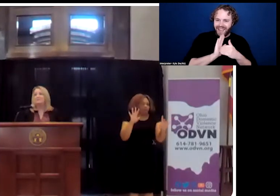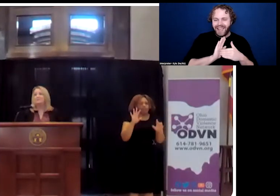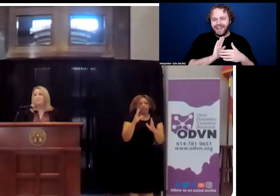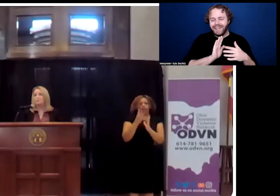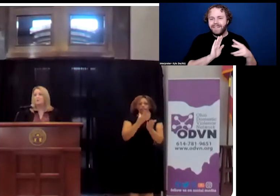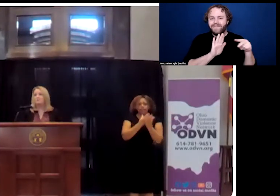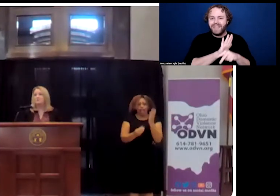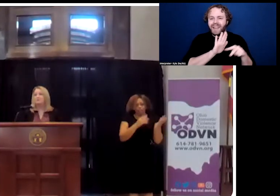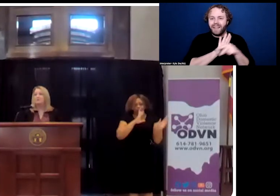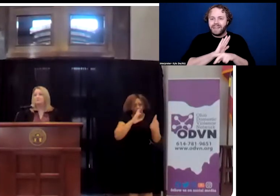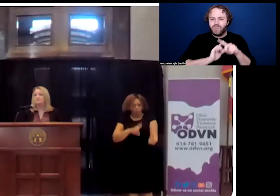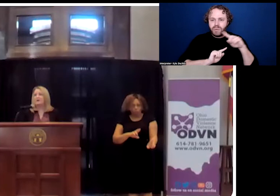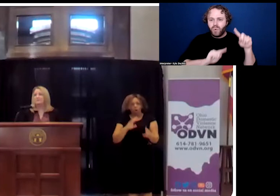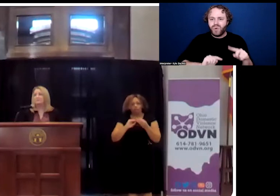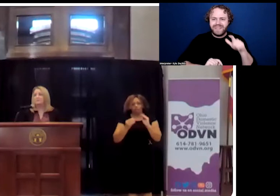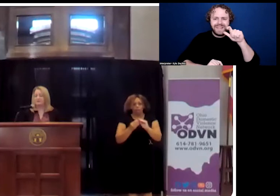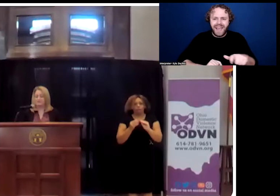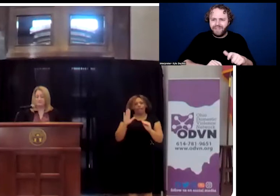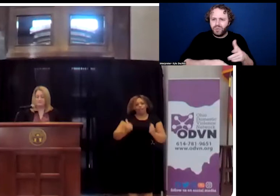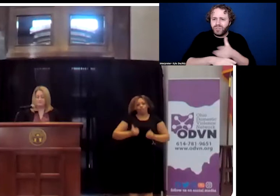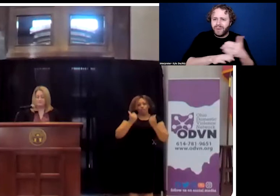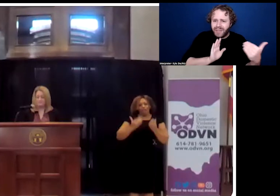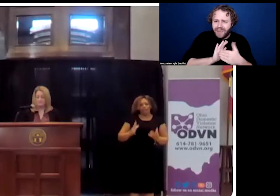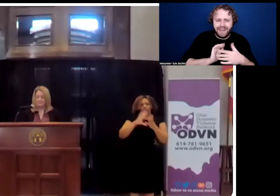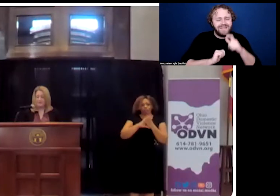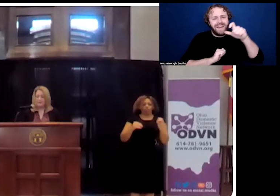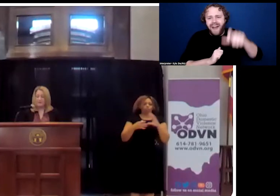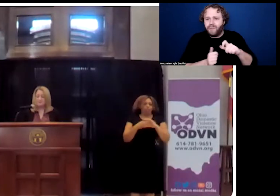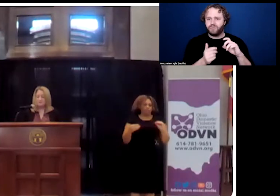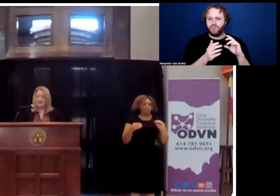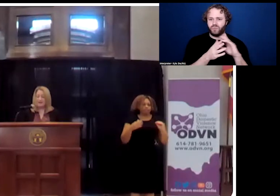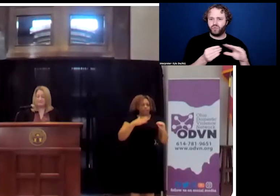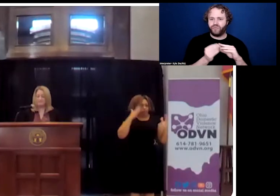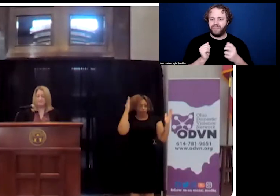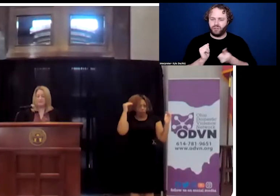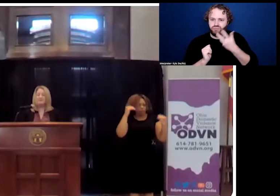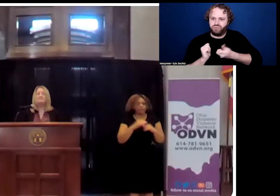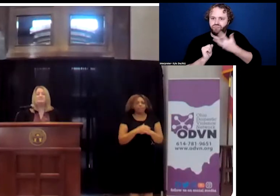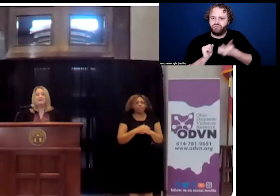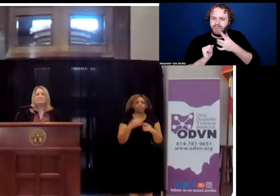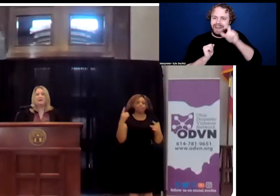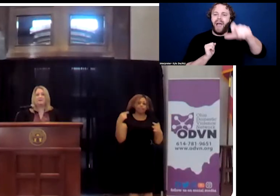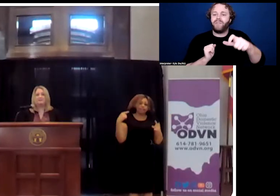report and survivor stories. Until then, be steadfast